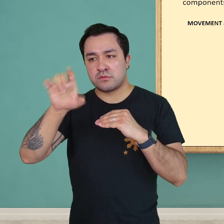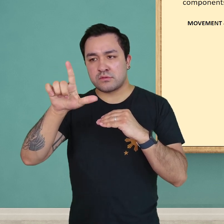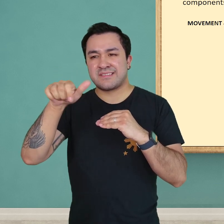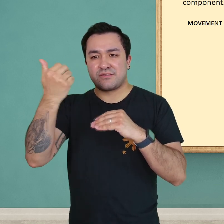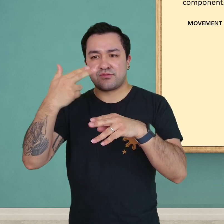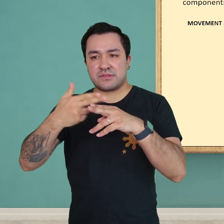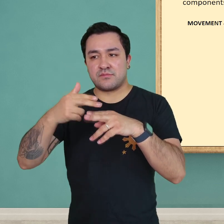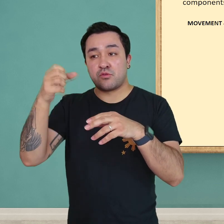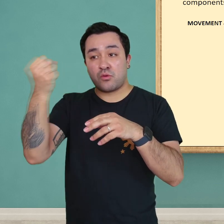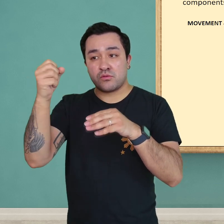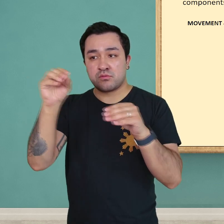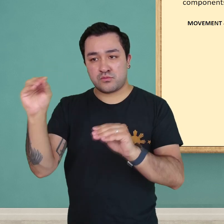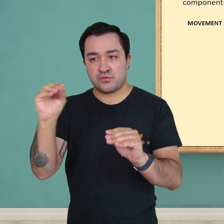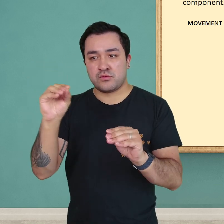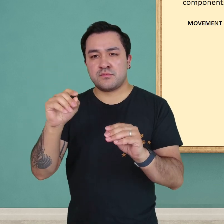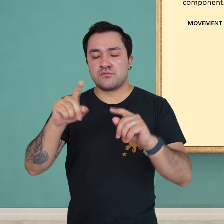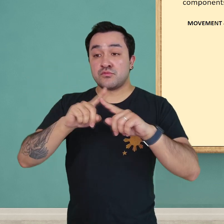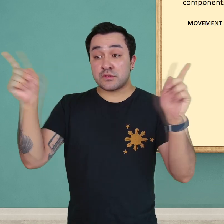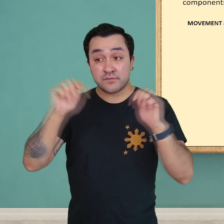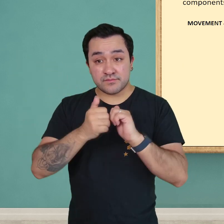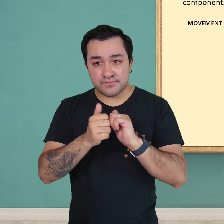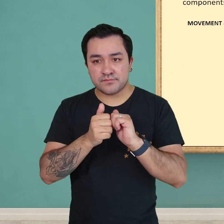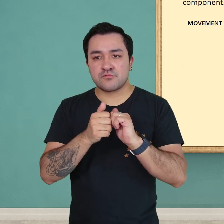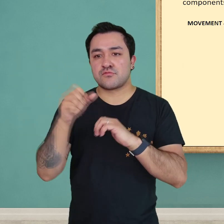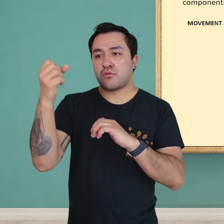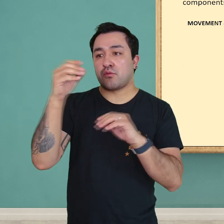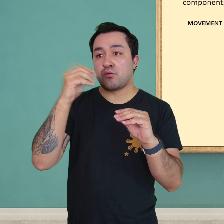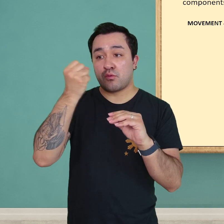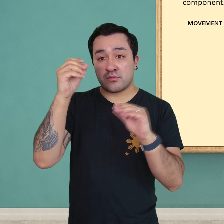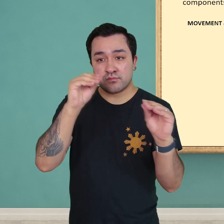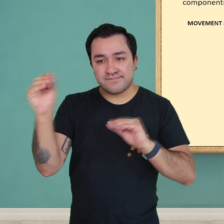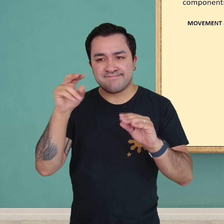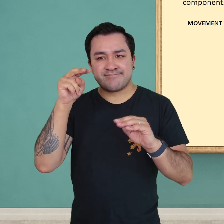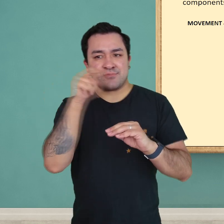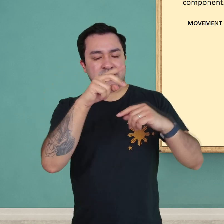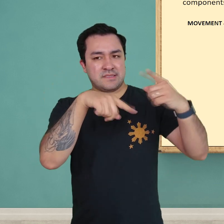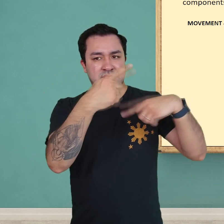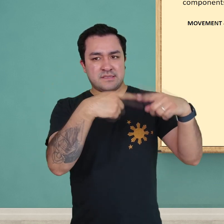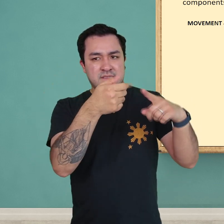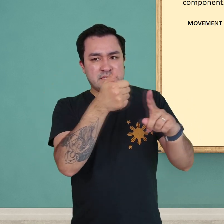also known as HOLD-MOVE. This model recognizes how signs are fluid and are not produced in a